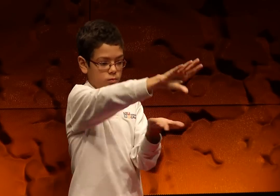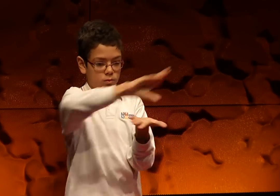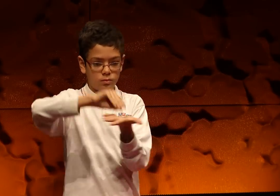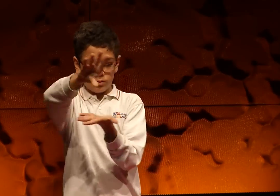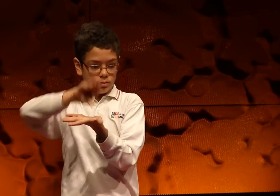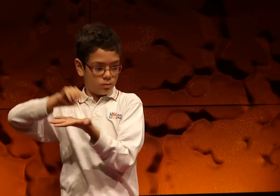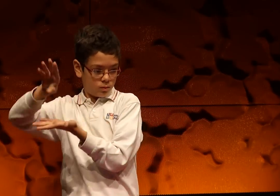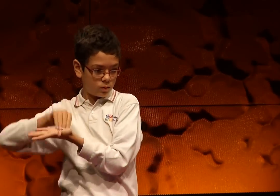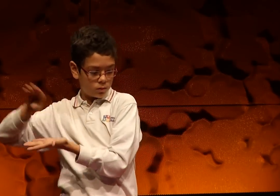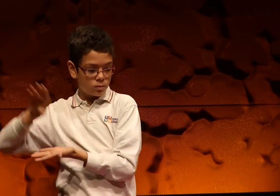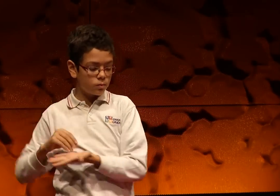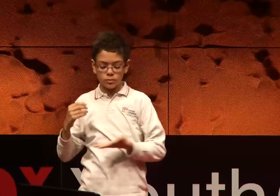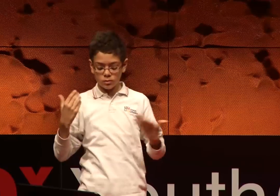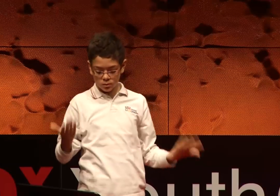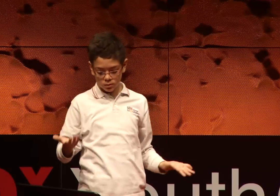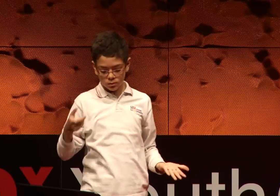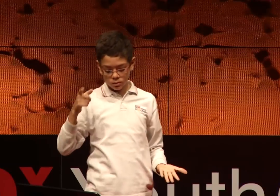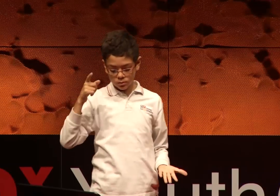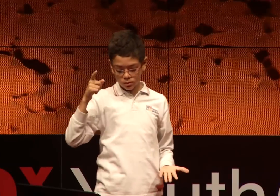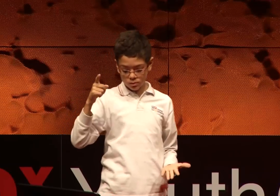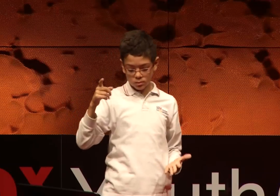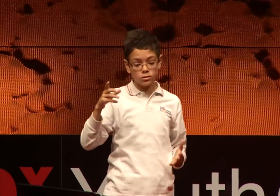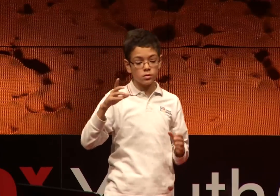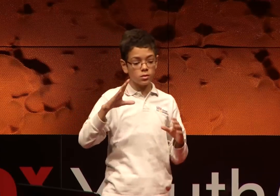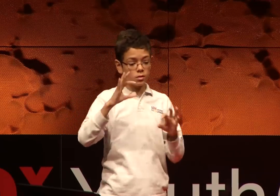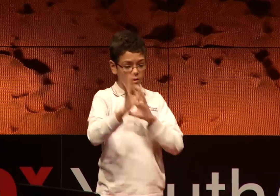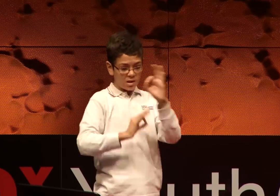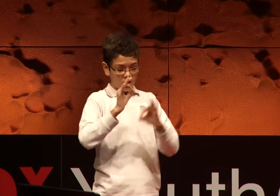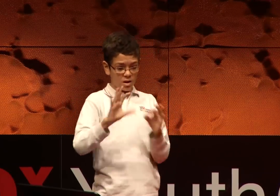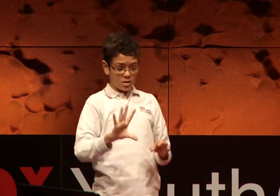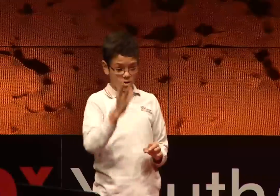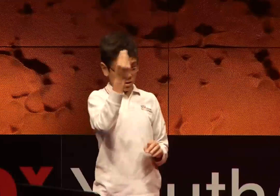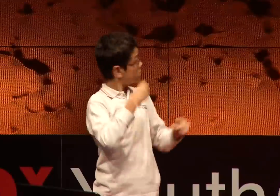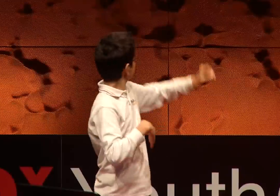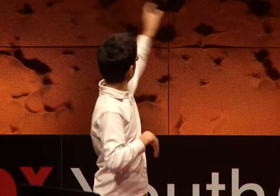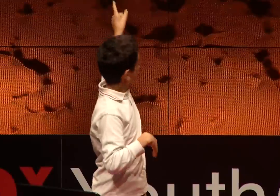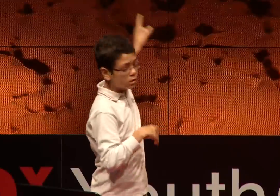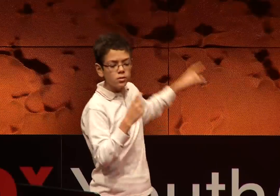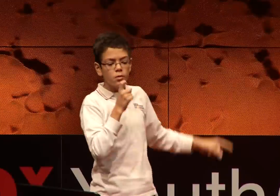This sign system compiles all the signs from different countries to create it.